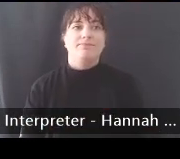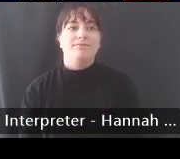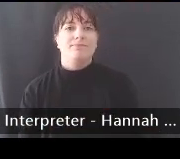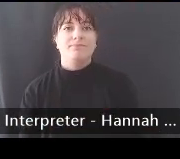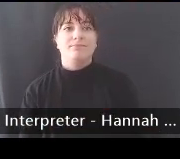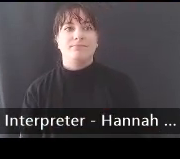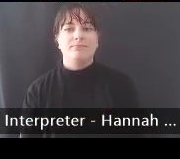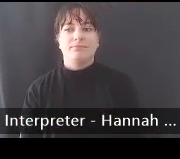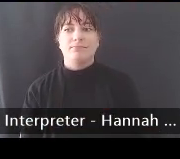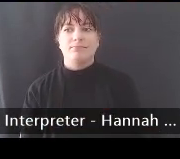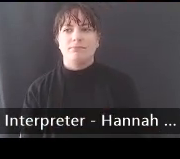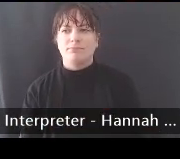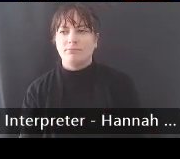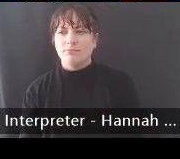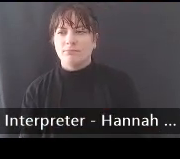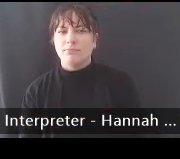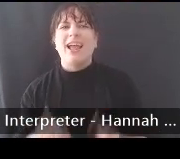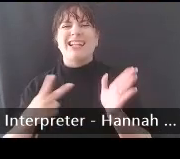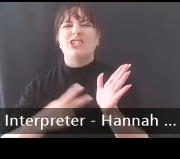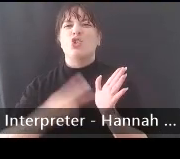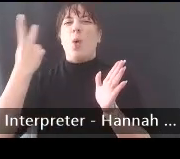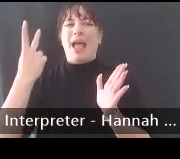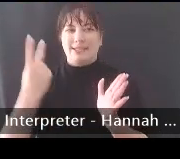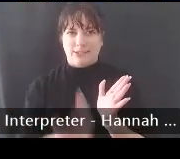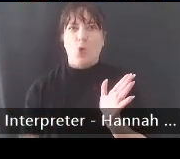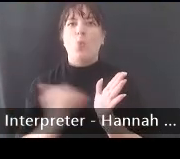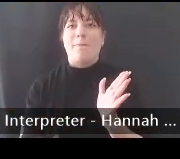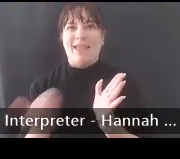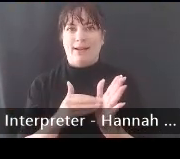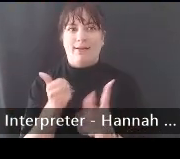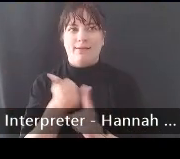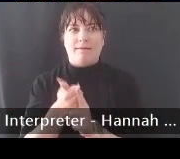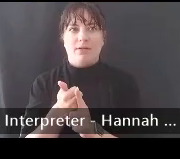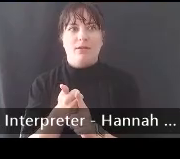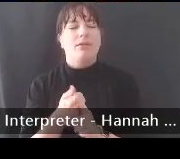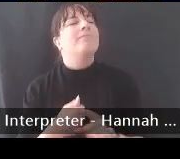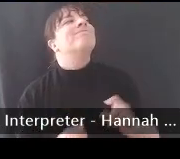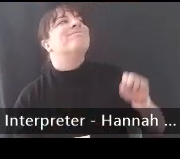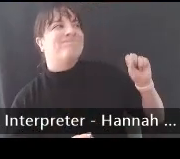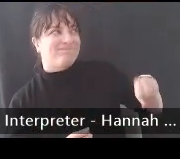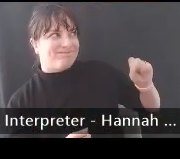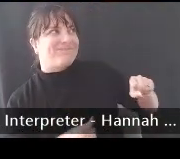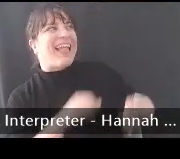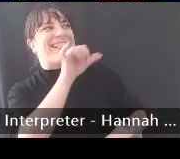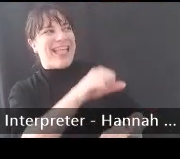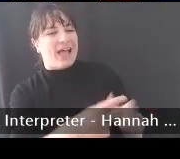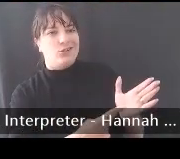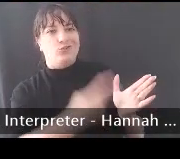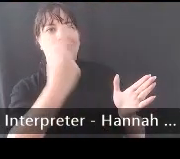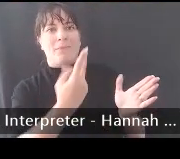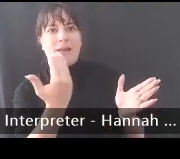You hear that's being repeated twice. Yes. And so that's being repeated twice. And this is one of the things that the screen reader is doing.